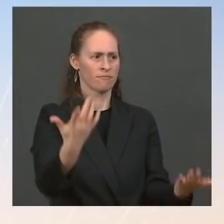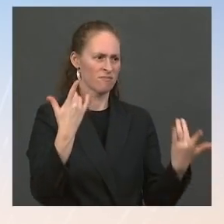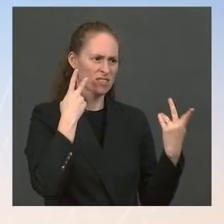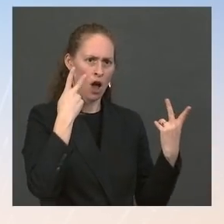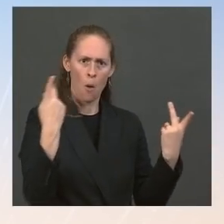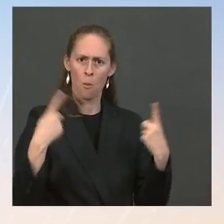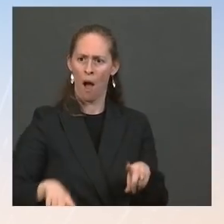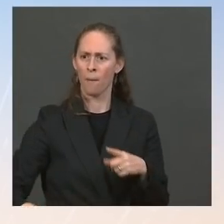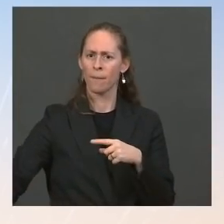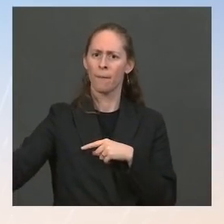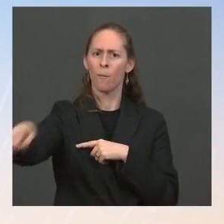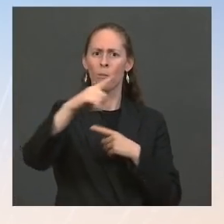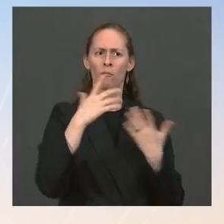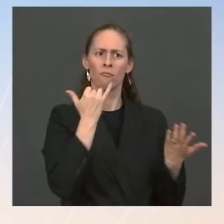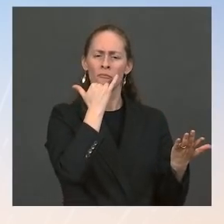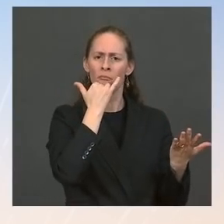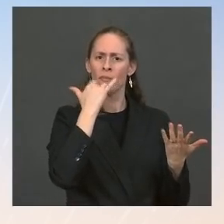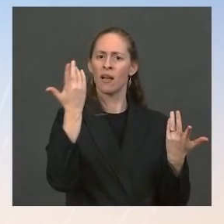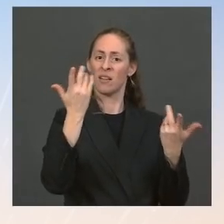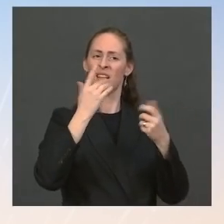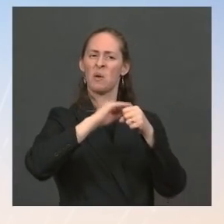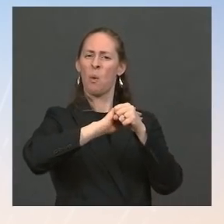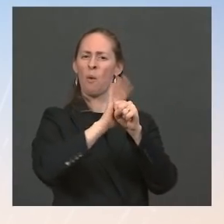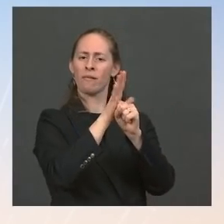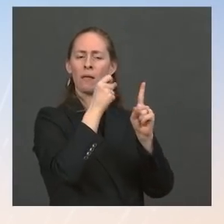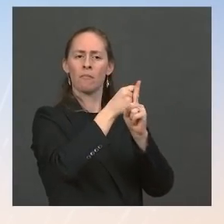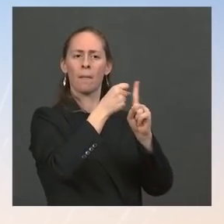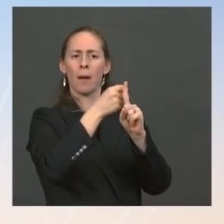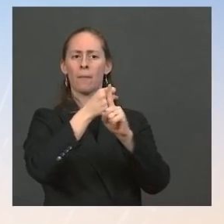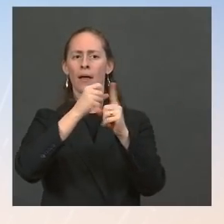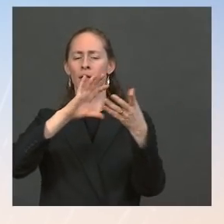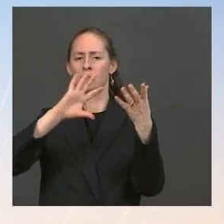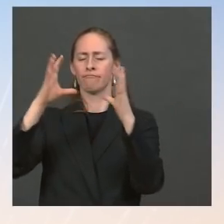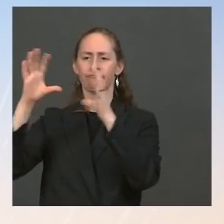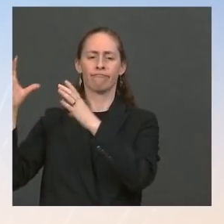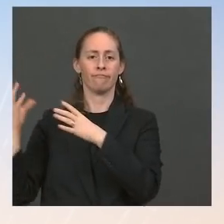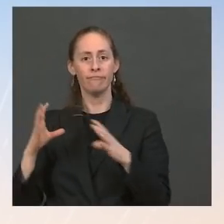That has led to inflation; that has led to supply chain issues.